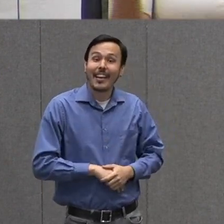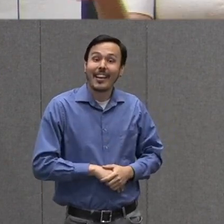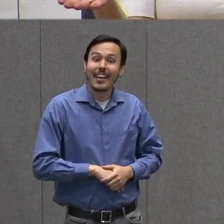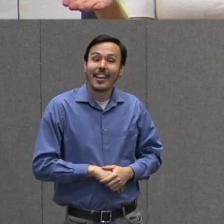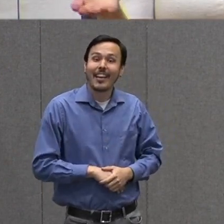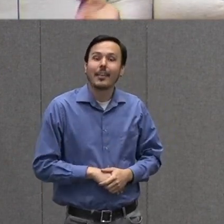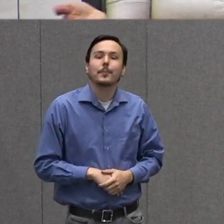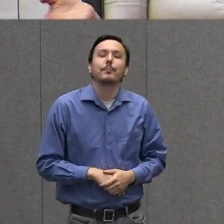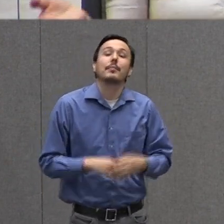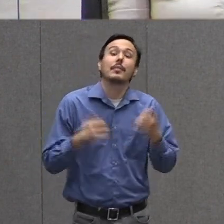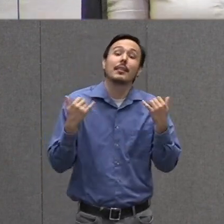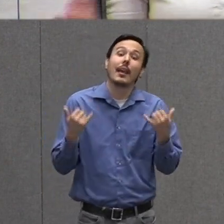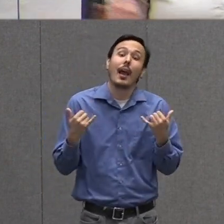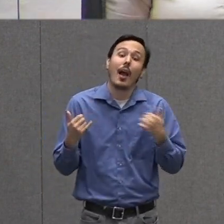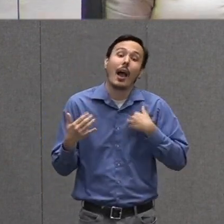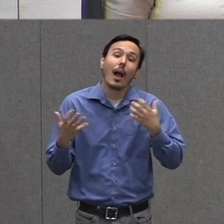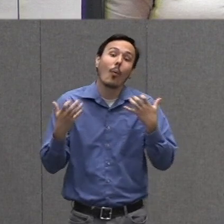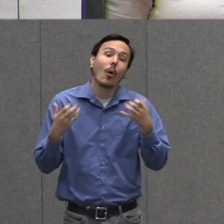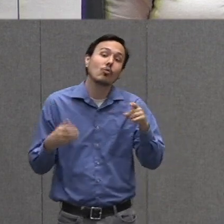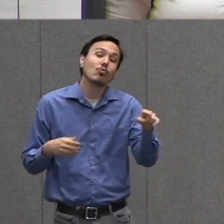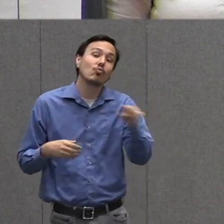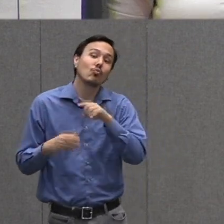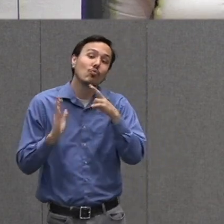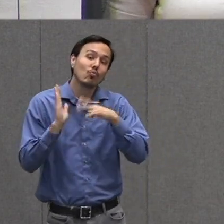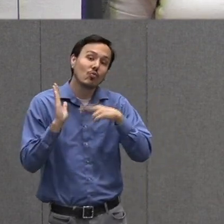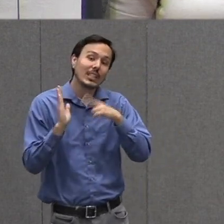This time, I want you to try reading it with me.